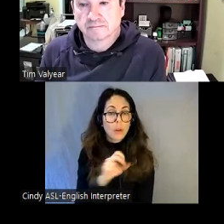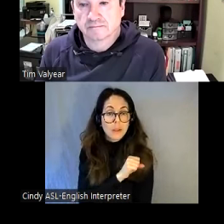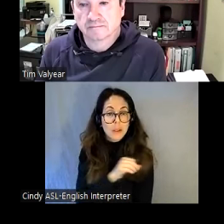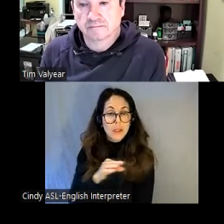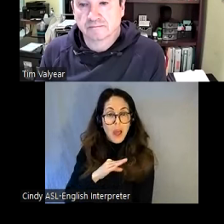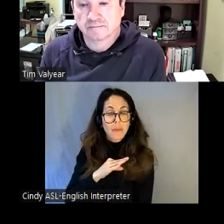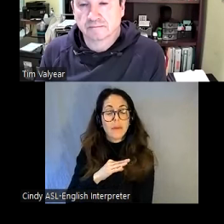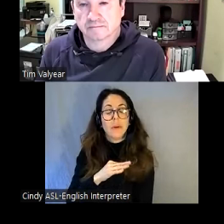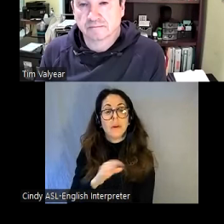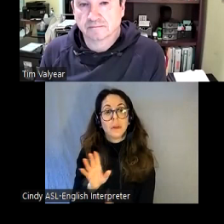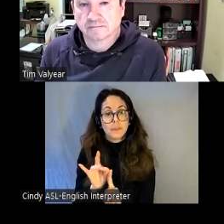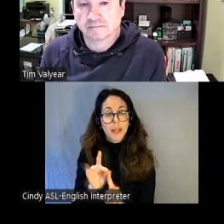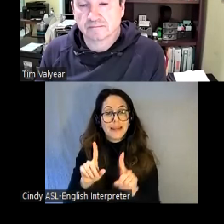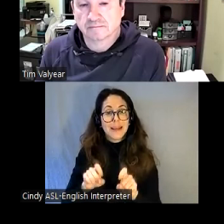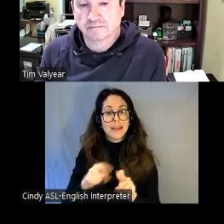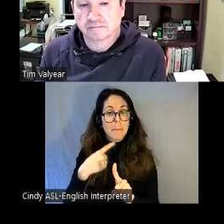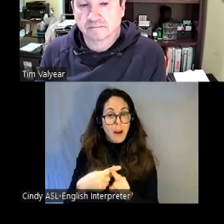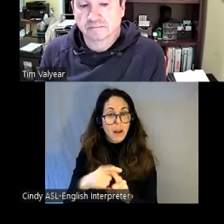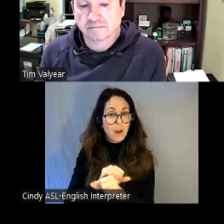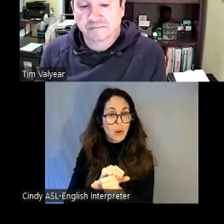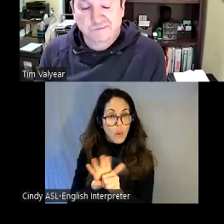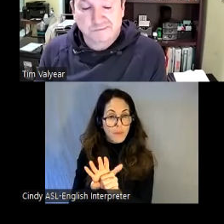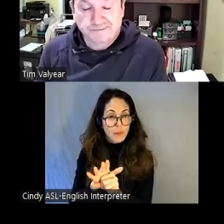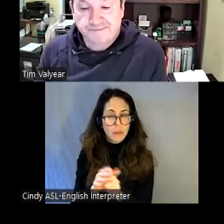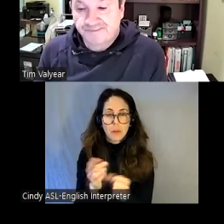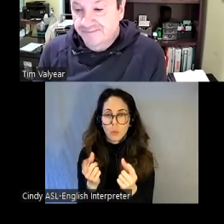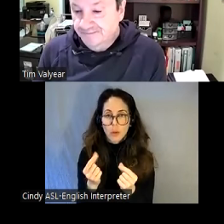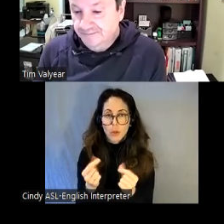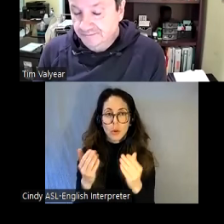vaccines, boosters, rapid antigen tests. Best practices